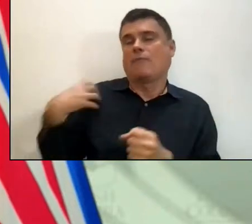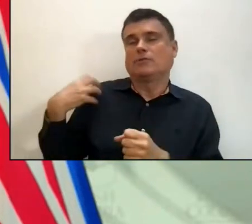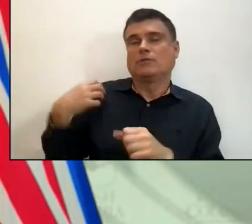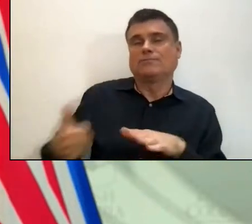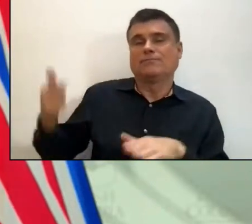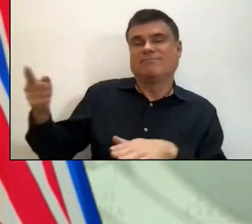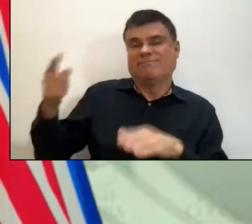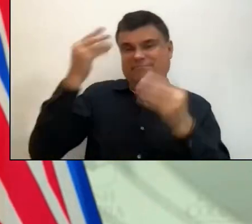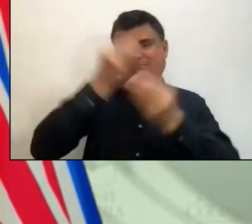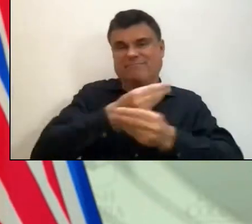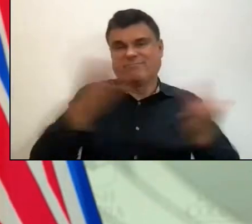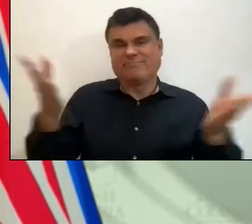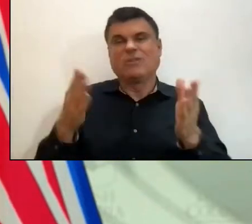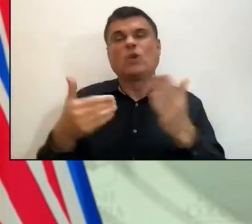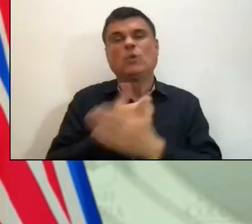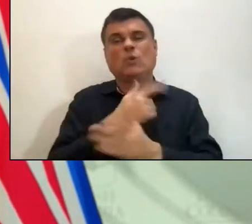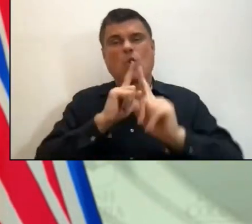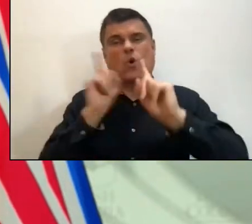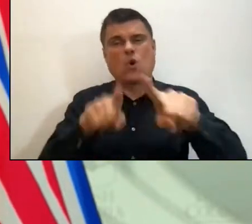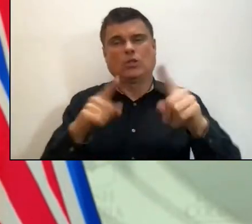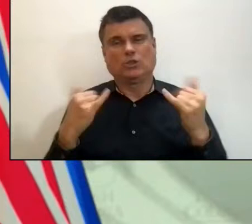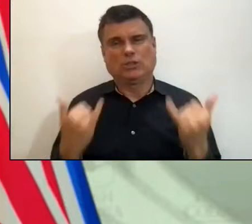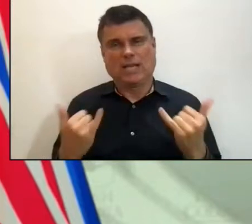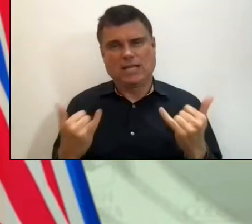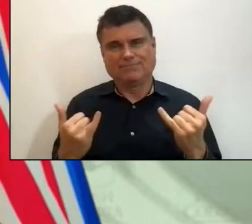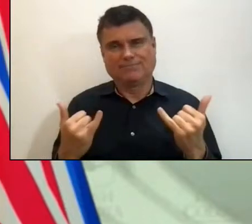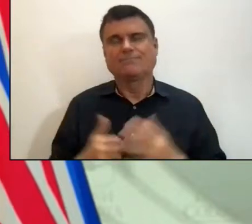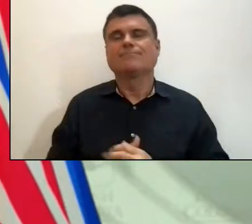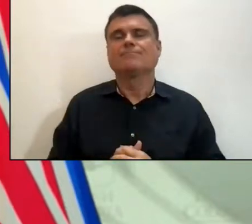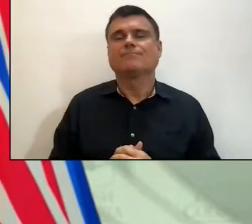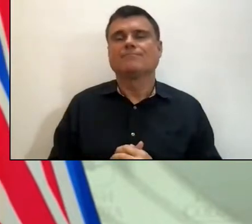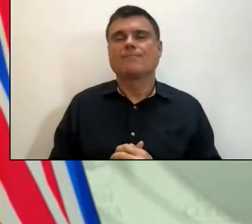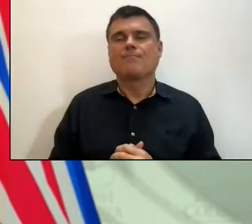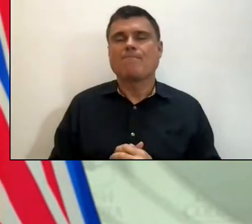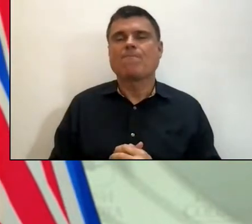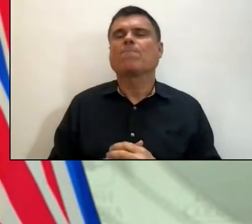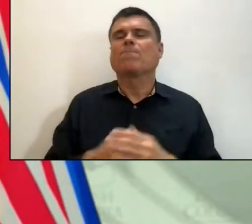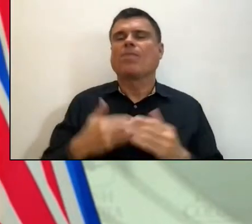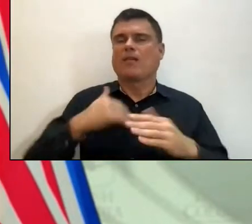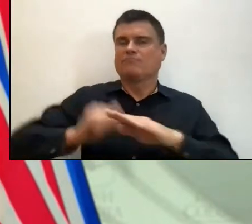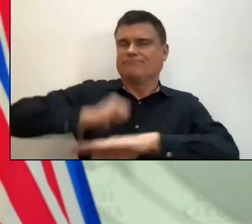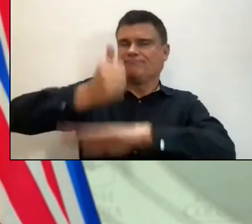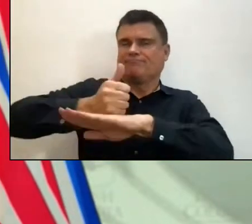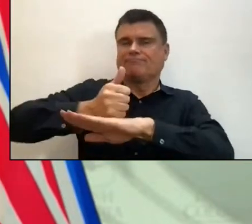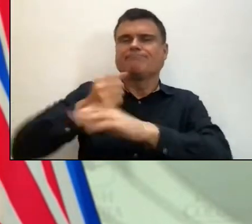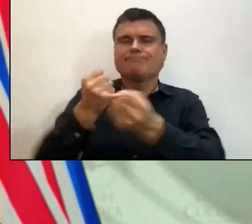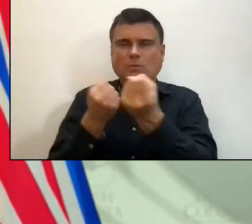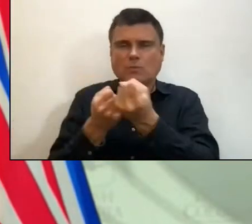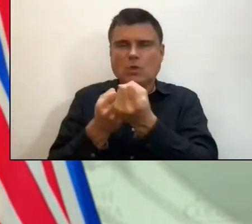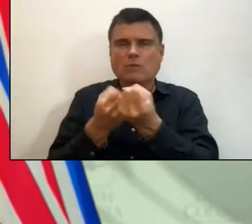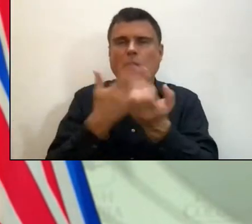investigate supports for those who are impacted by the new restrictions. And the provincial COVID-19